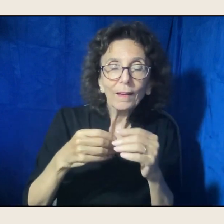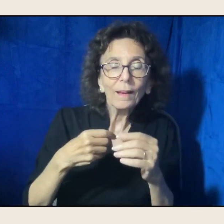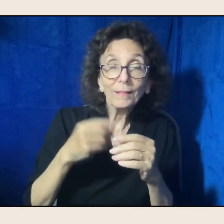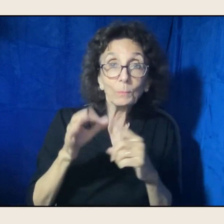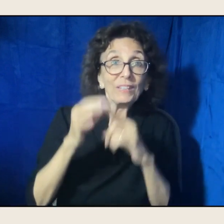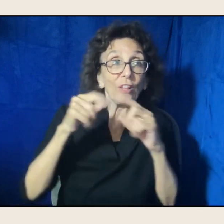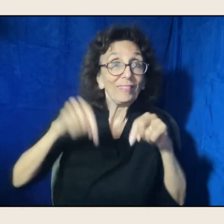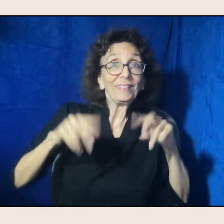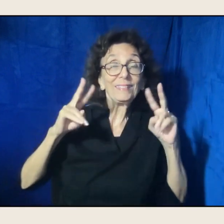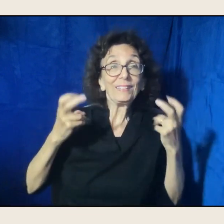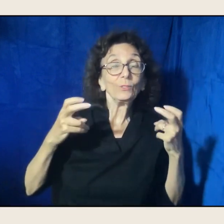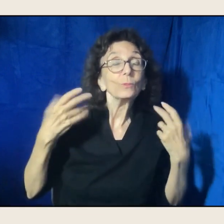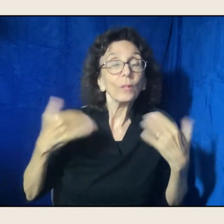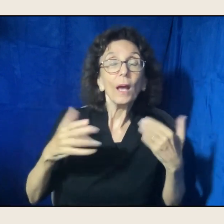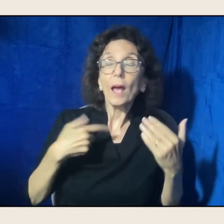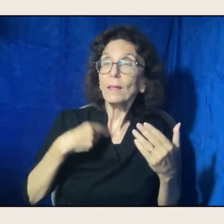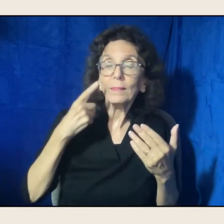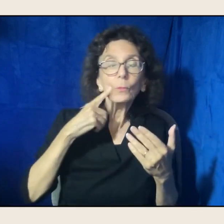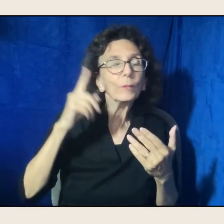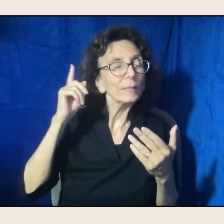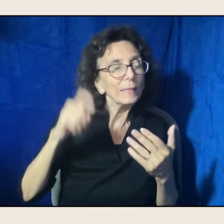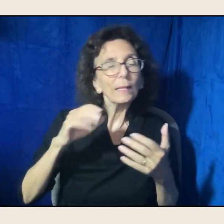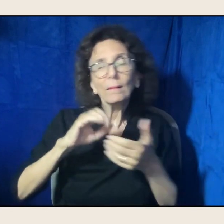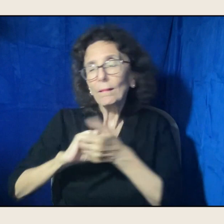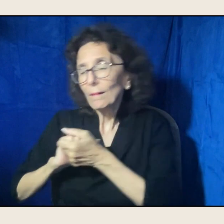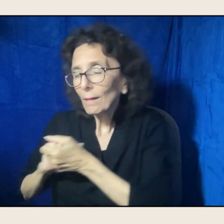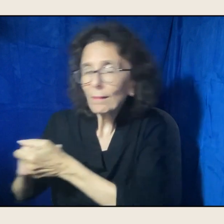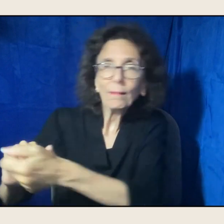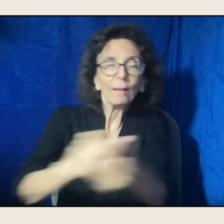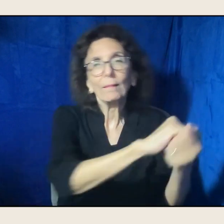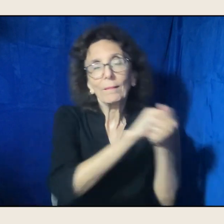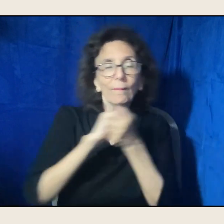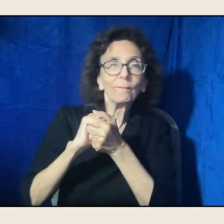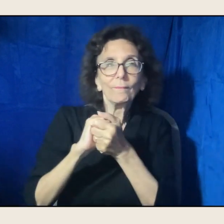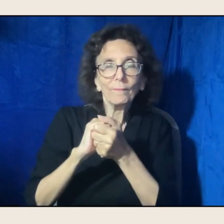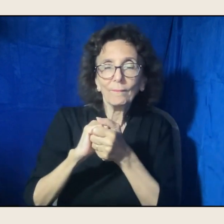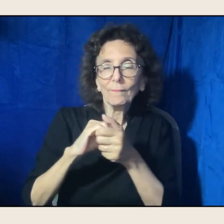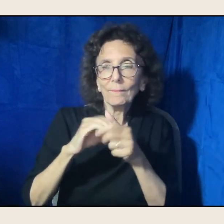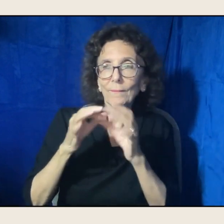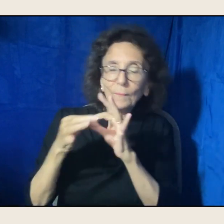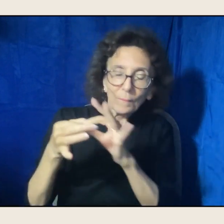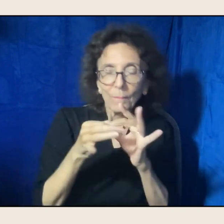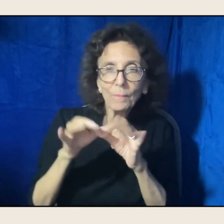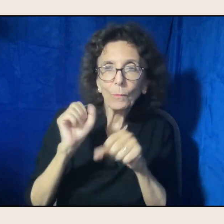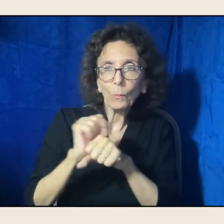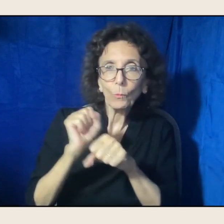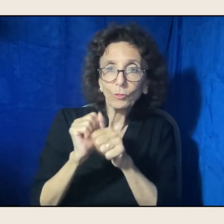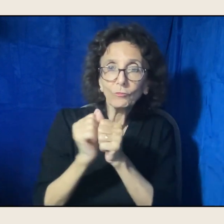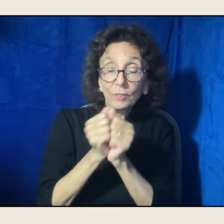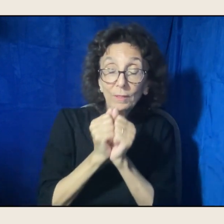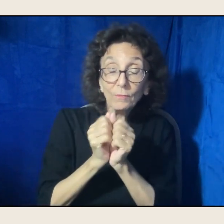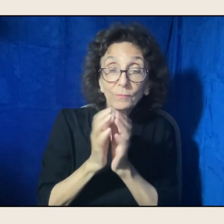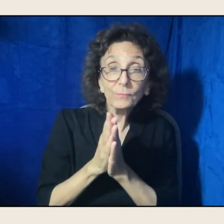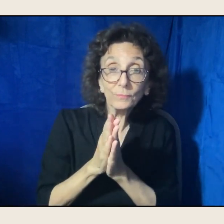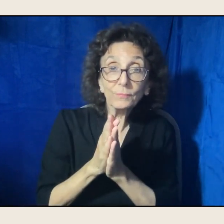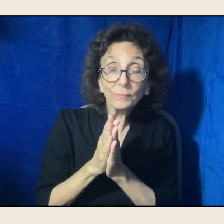a collective effort at this point in time. And I think that's one thing that I, again,